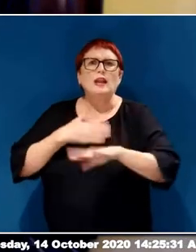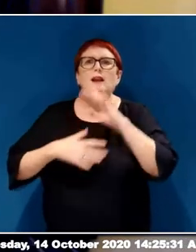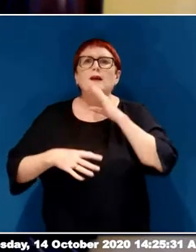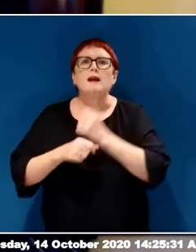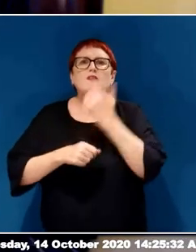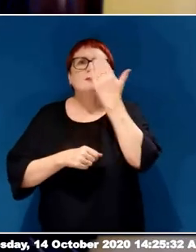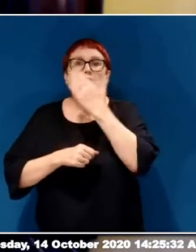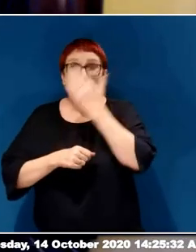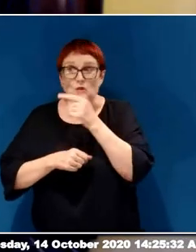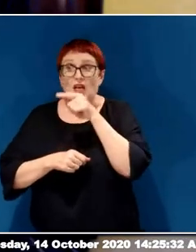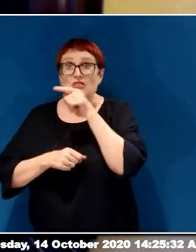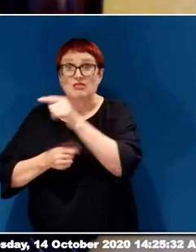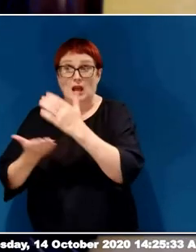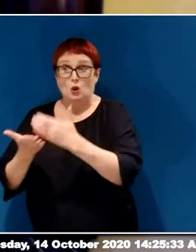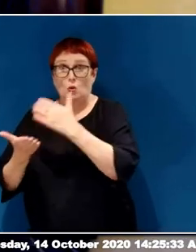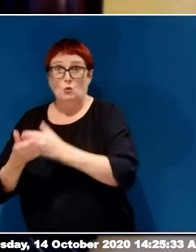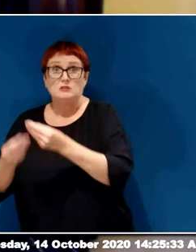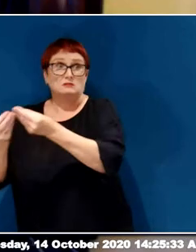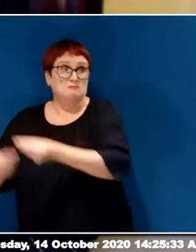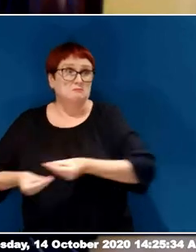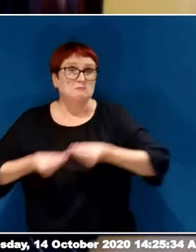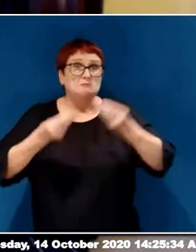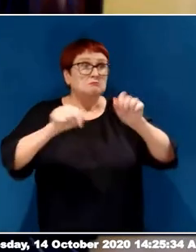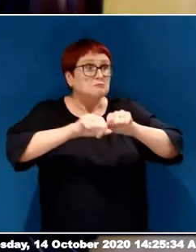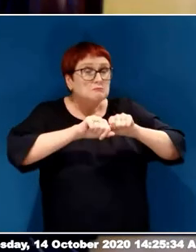and it's free, publicly available.